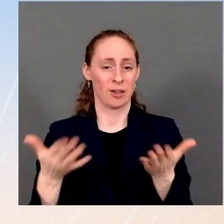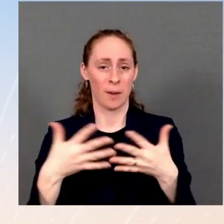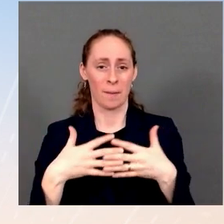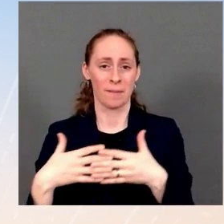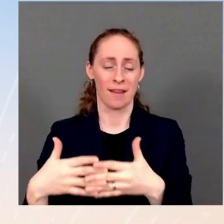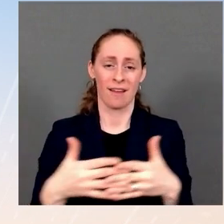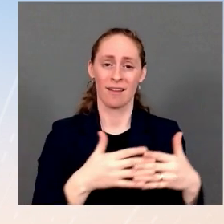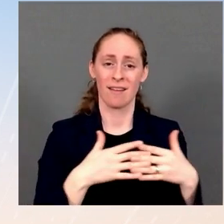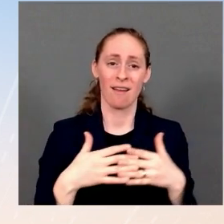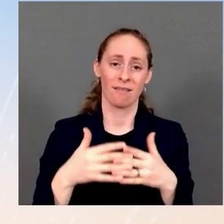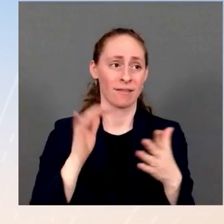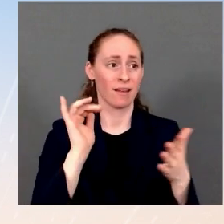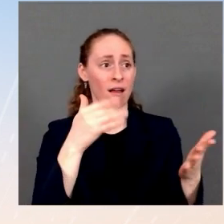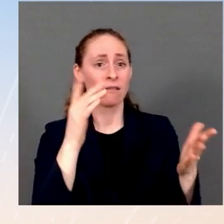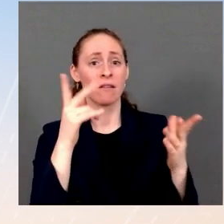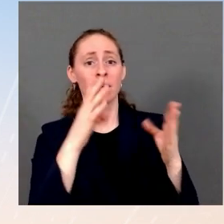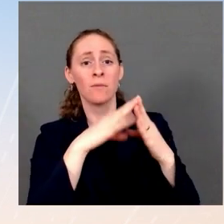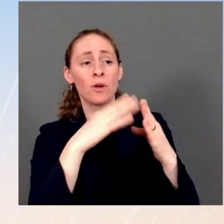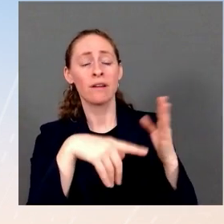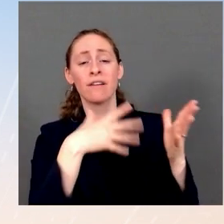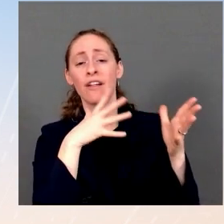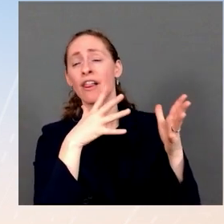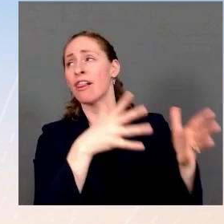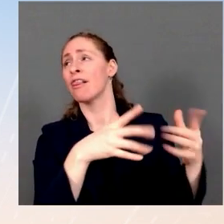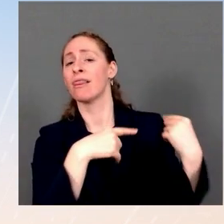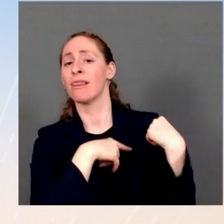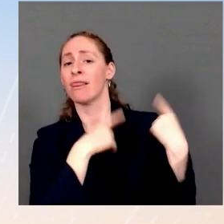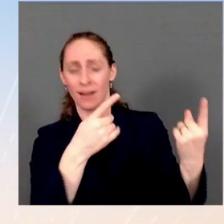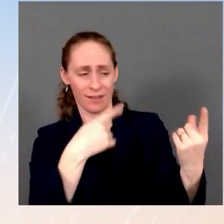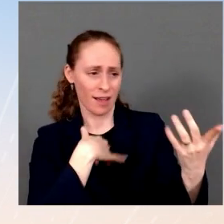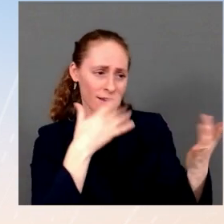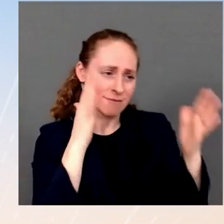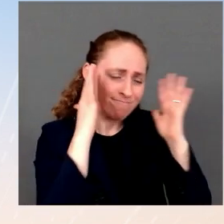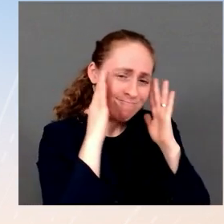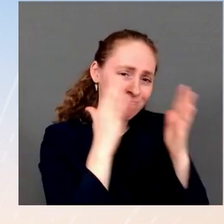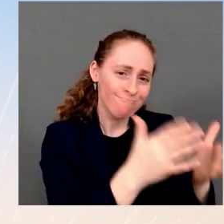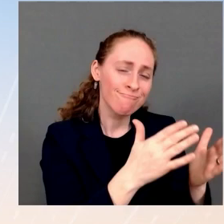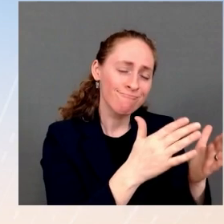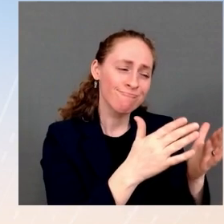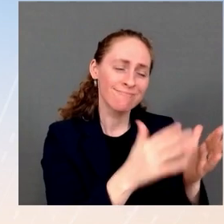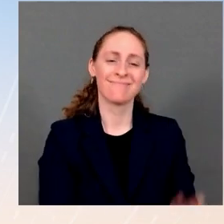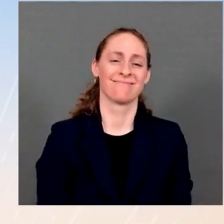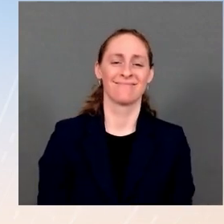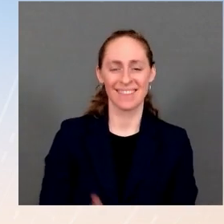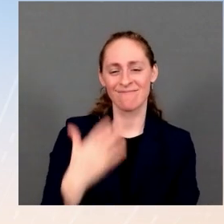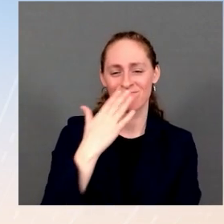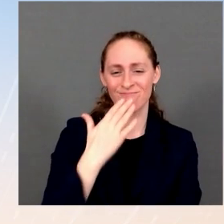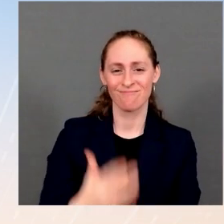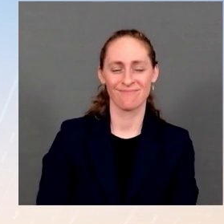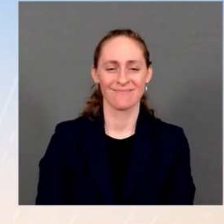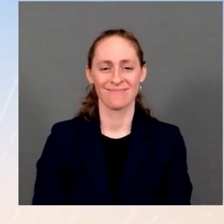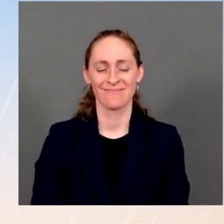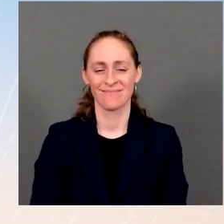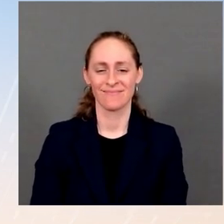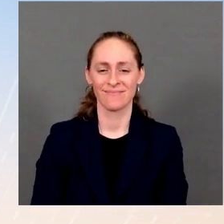Ms. Jean-Pierre: Awesome. Thank you so much, Ali. Thank you. >> The Press: Could you take a real quick question about rural pipelines? Ms. Jean-Pierre: He has to go. He has to go. Thank you, Ali. The Press: There are rural people who don't believe that